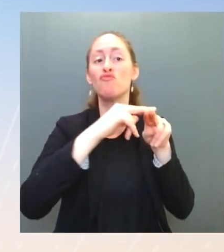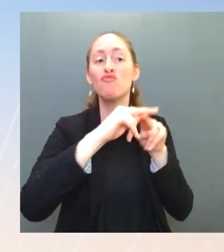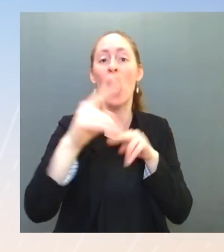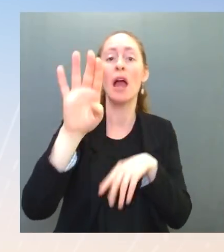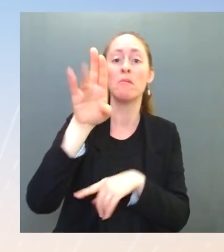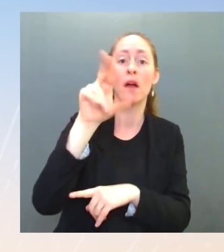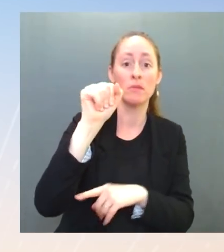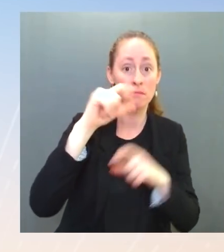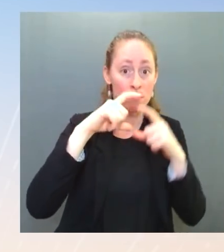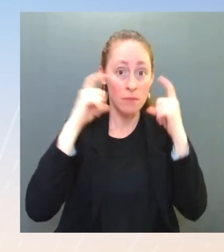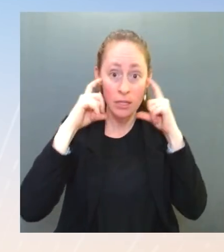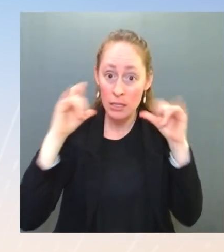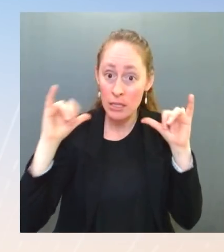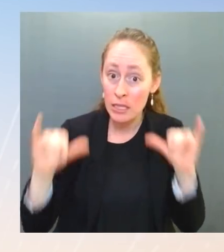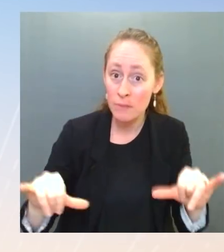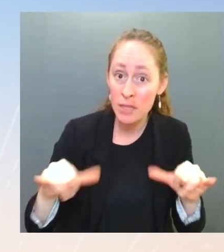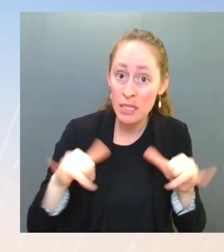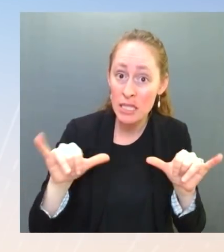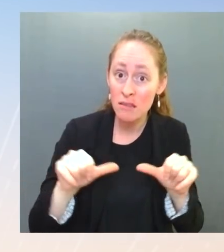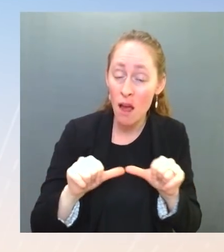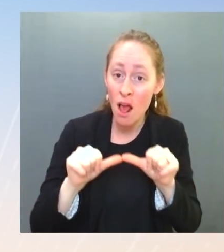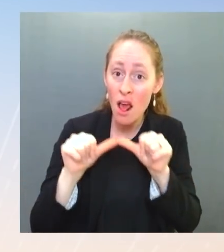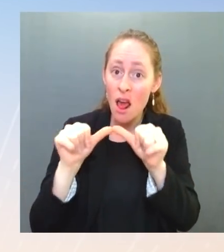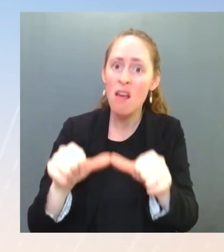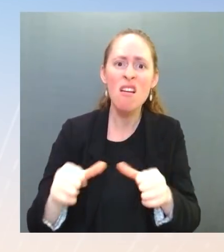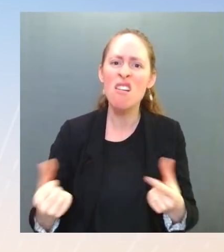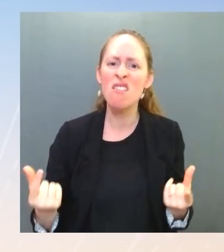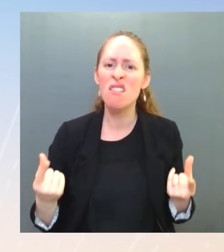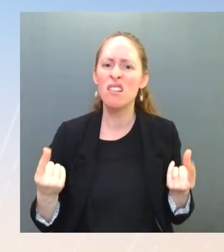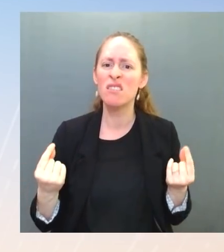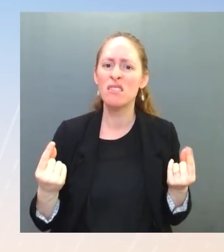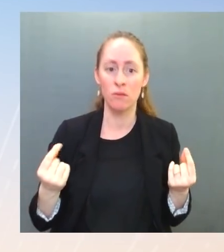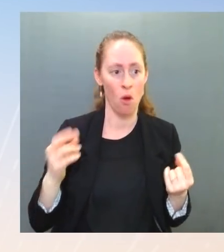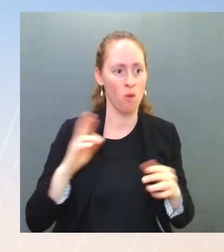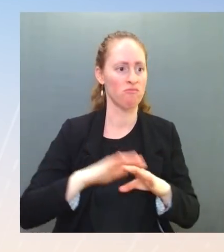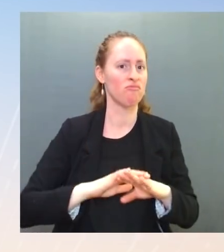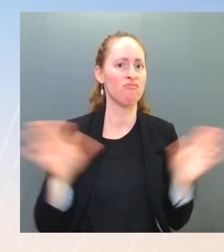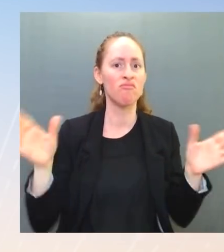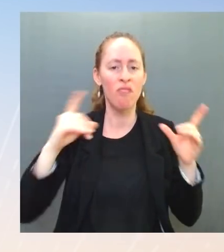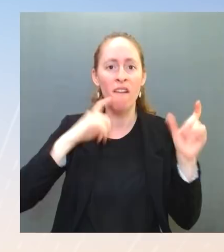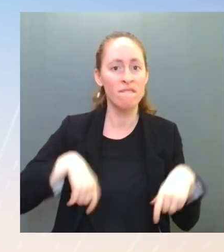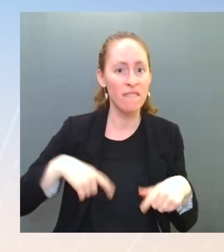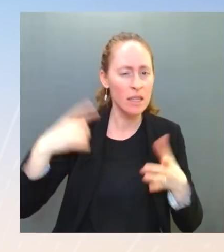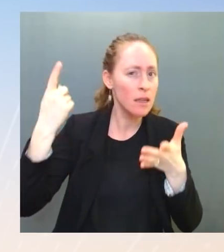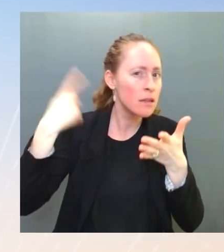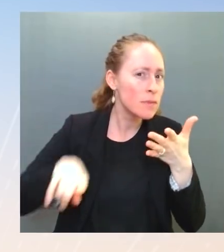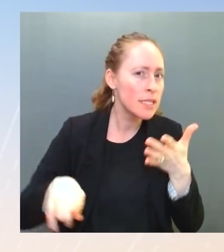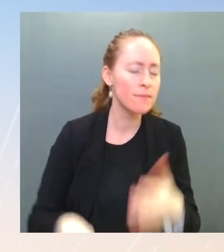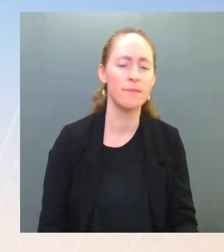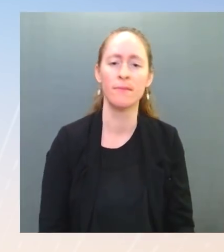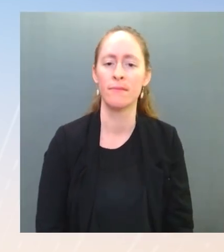so they will make that decision. And I'm not aware of a decision being made at this point, but I would certainly point you to them.